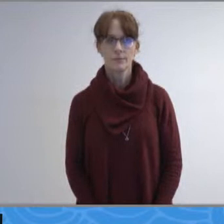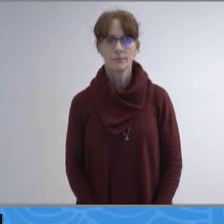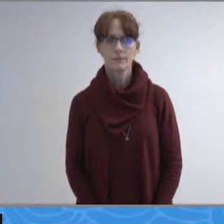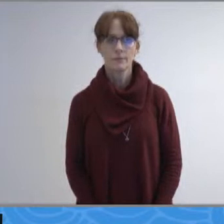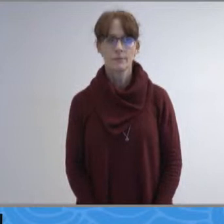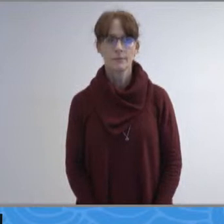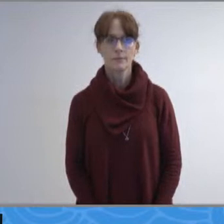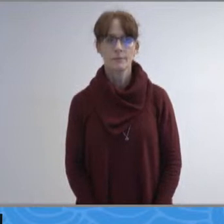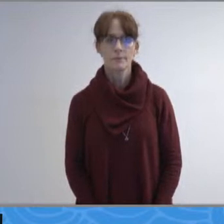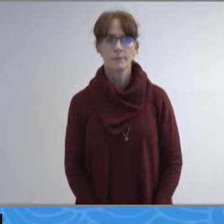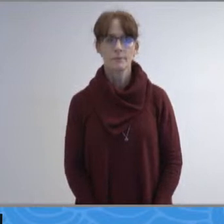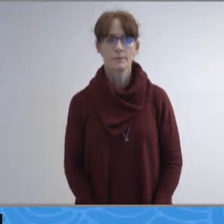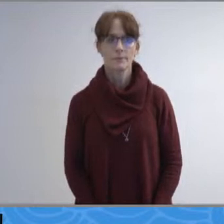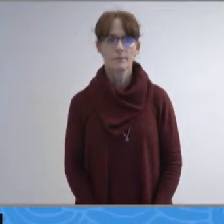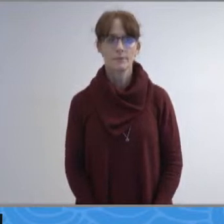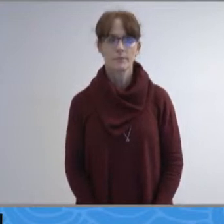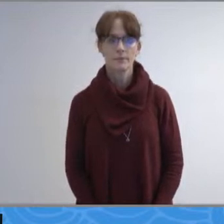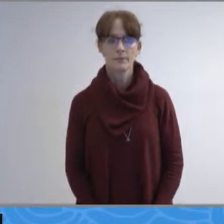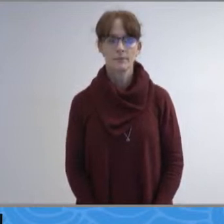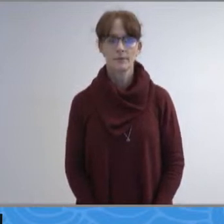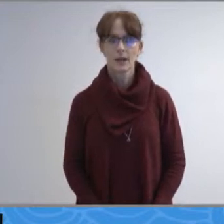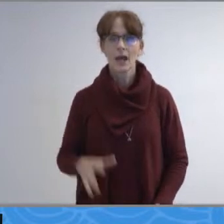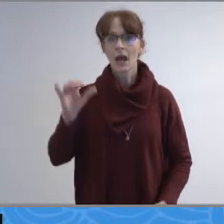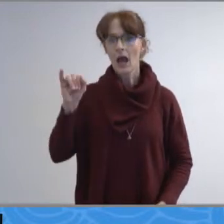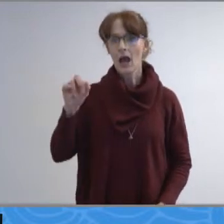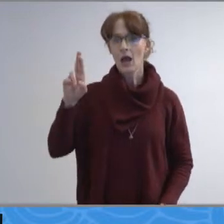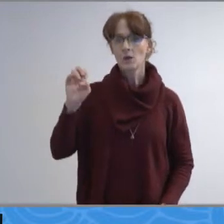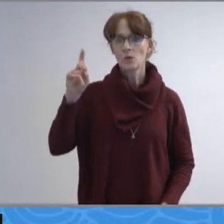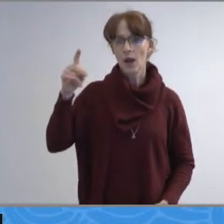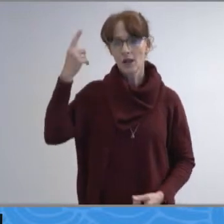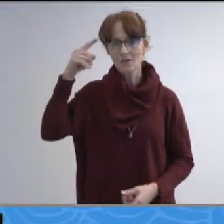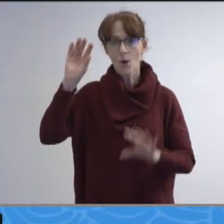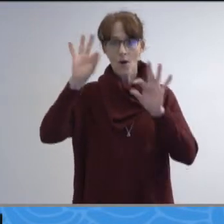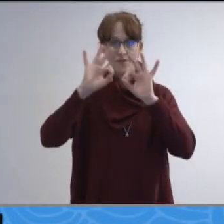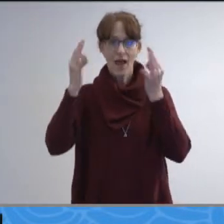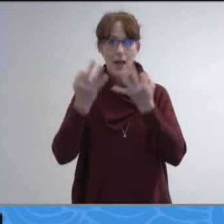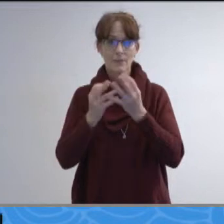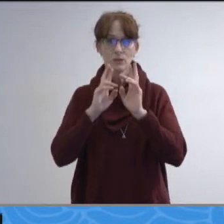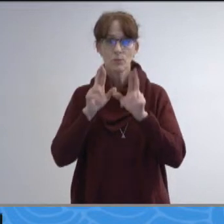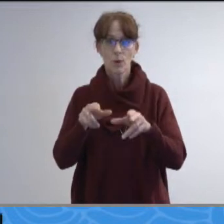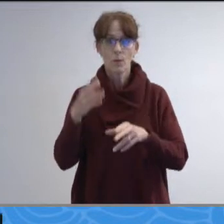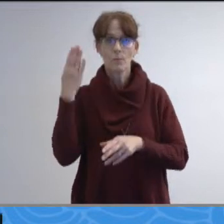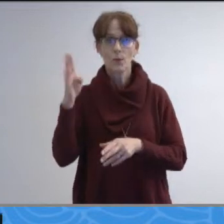On the i-Ready For Families Report the blue bars on the graph